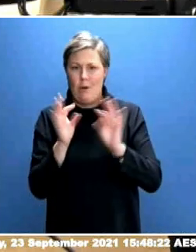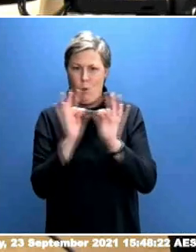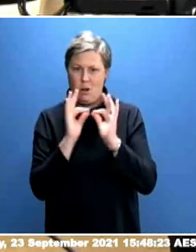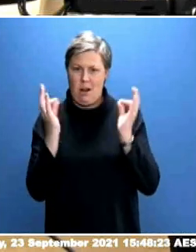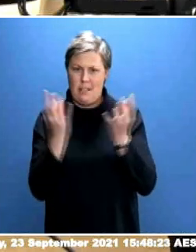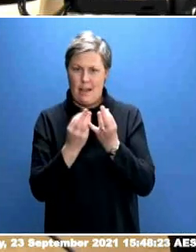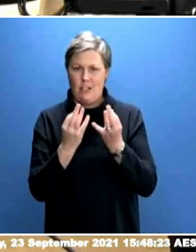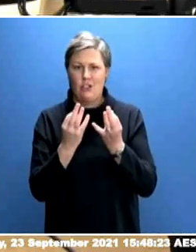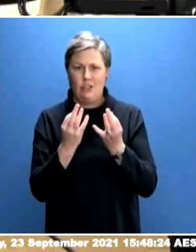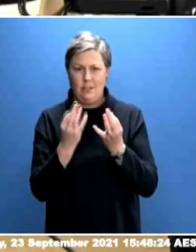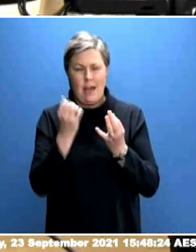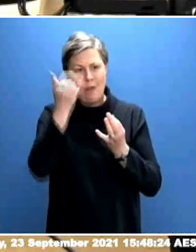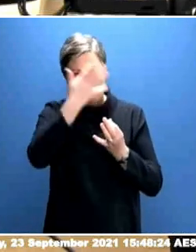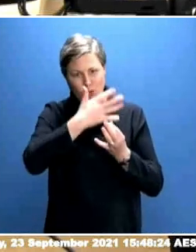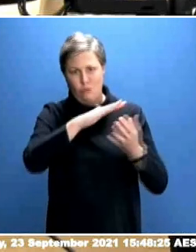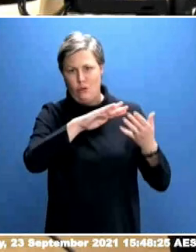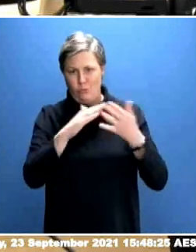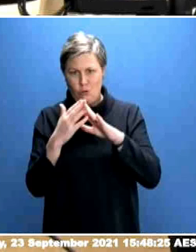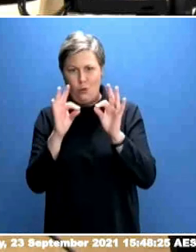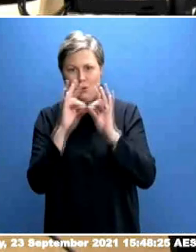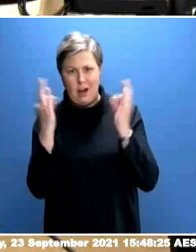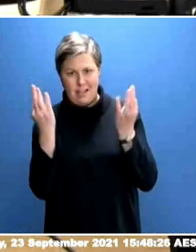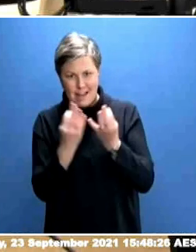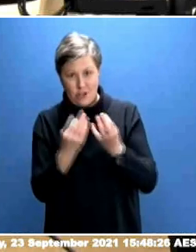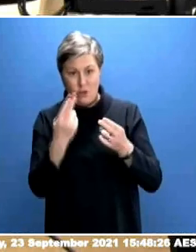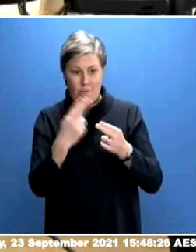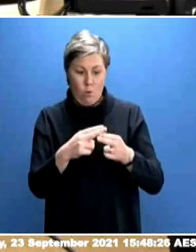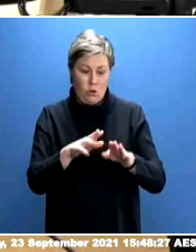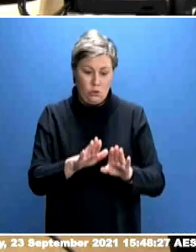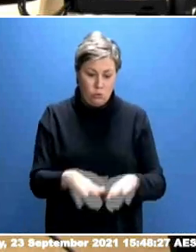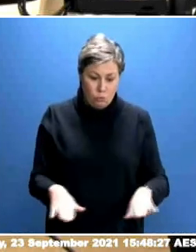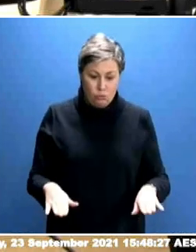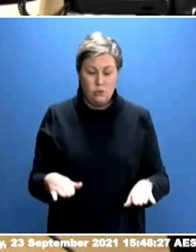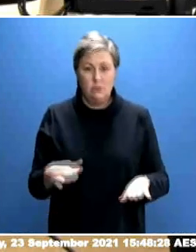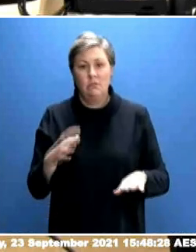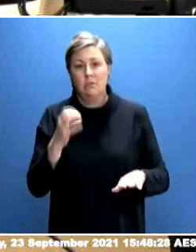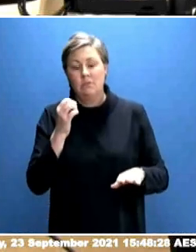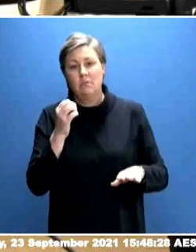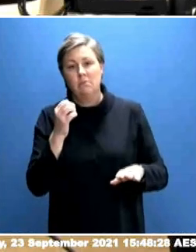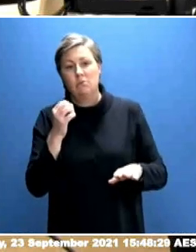supports for families and children with disability in the out-of-home care system